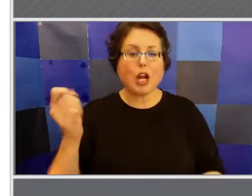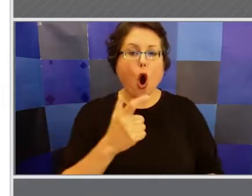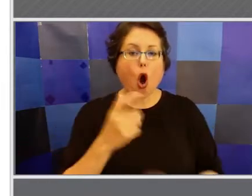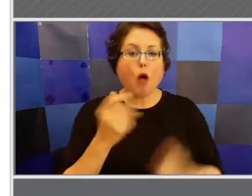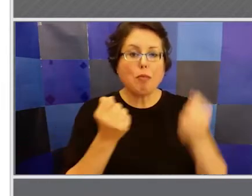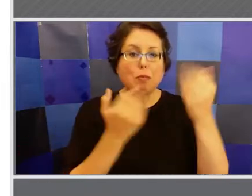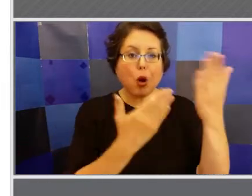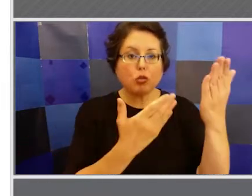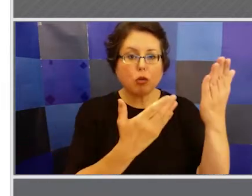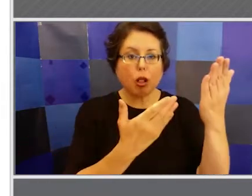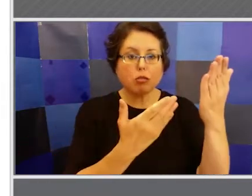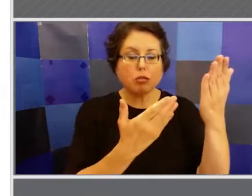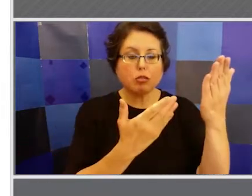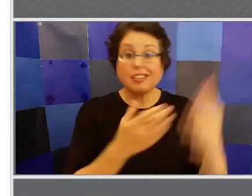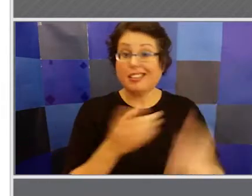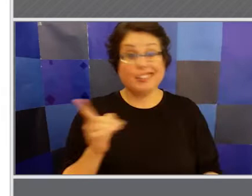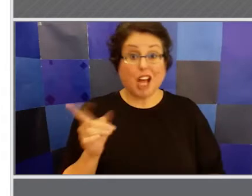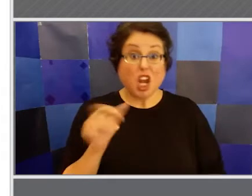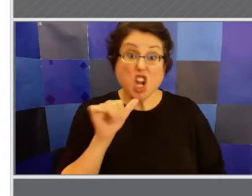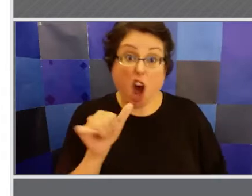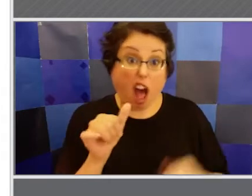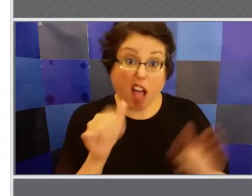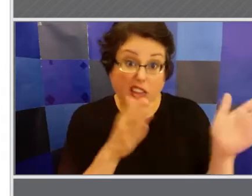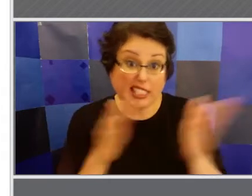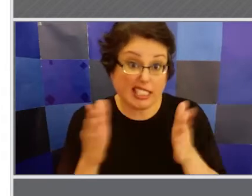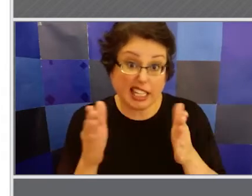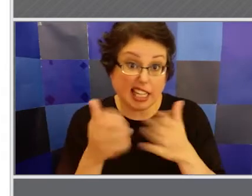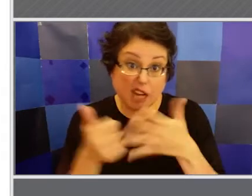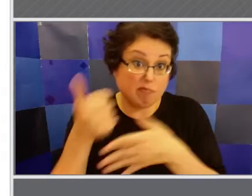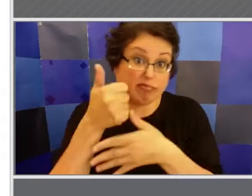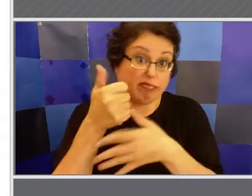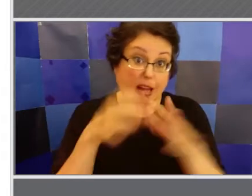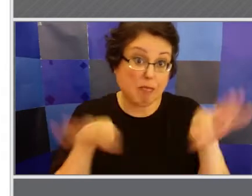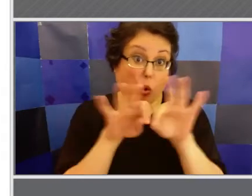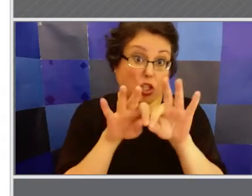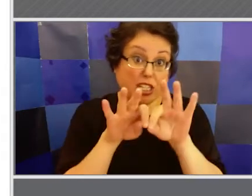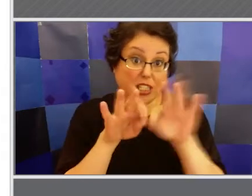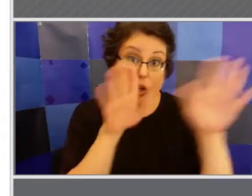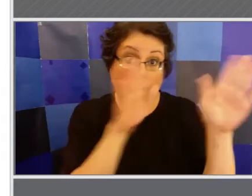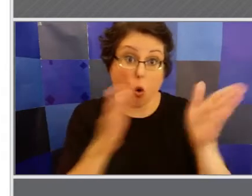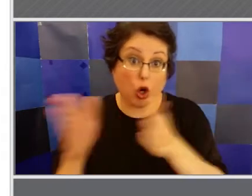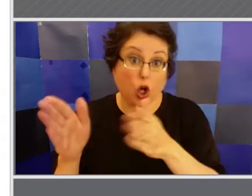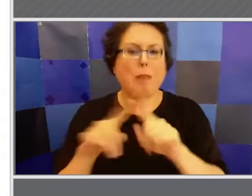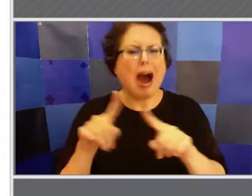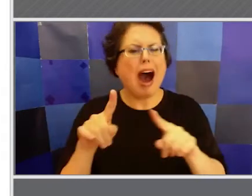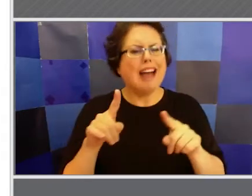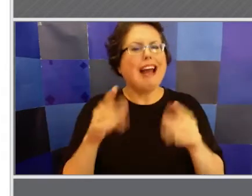These are also not listed in any particular order, but I want to note that these are all weighted differently.